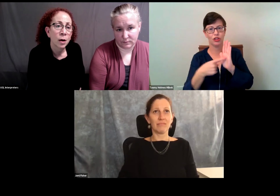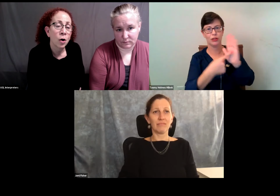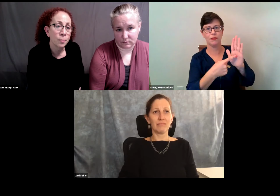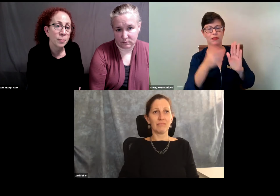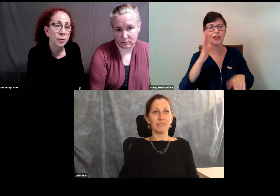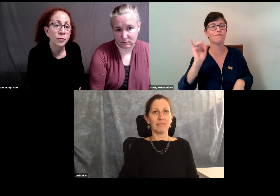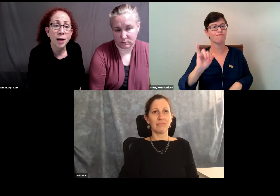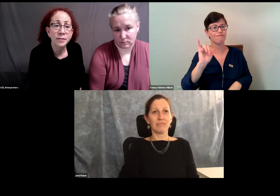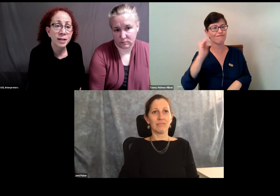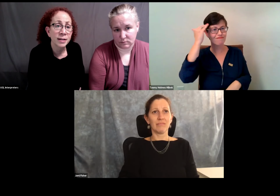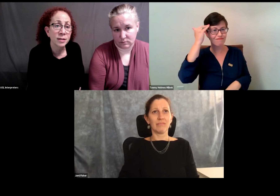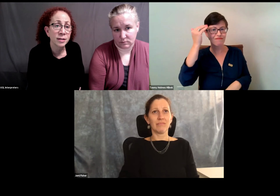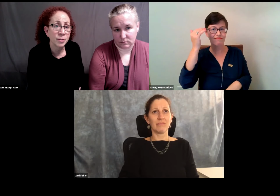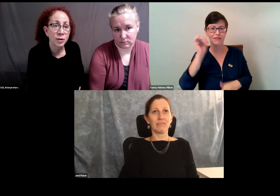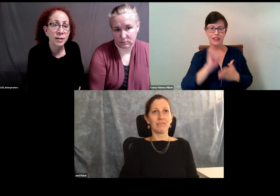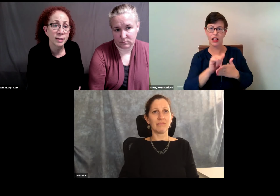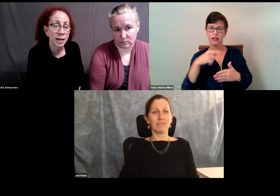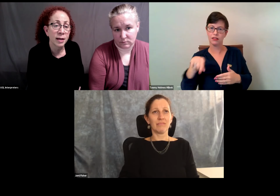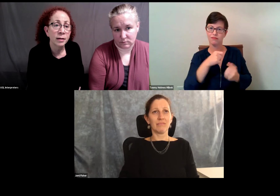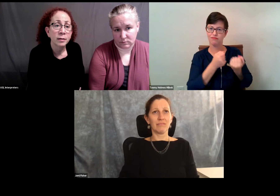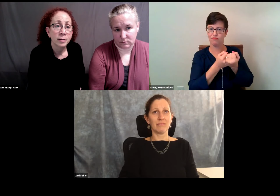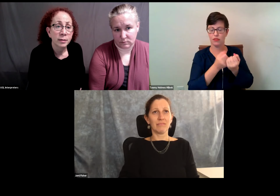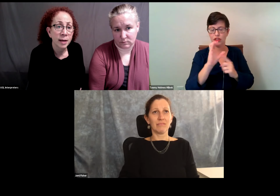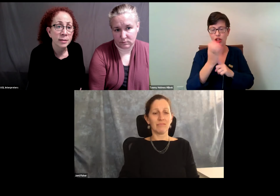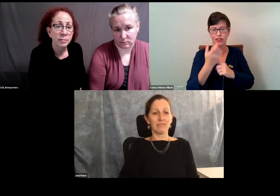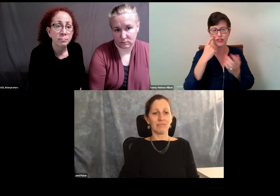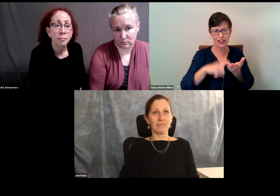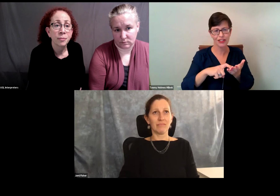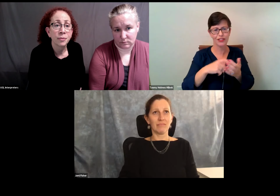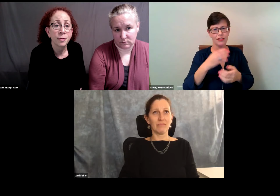On people in a variety of states to demonstrate and say yes.